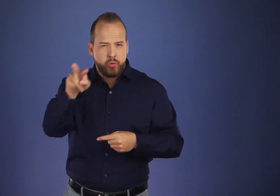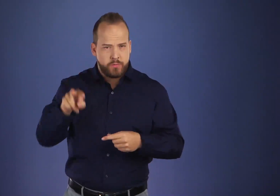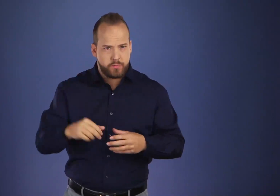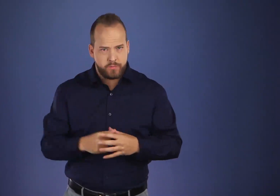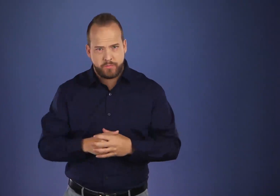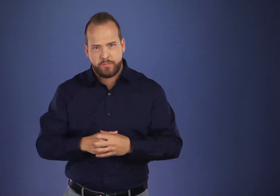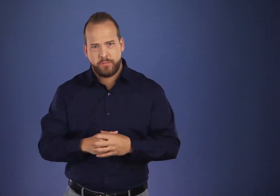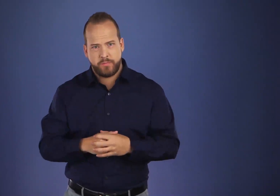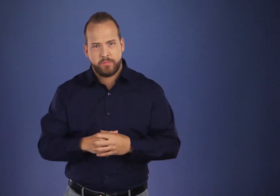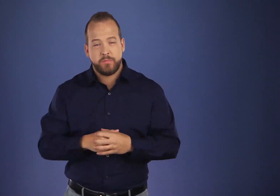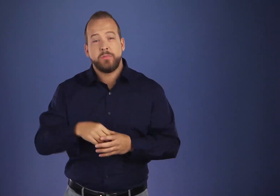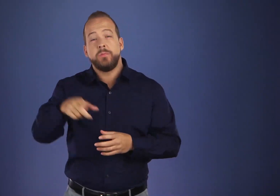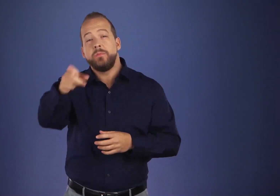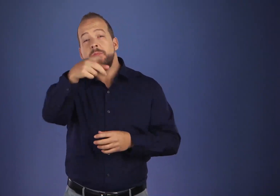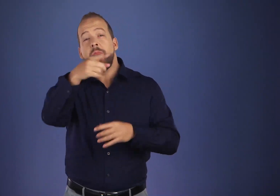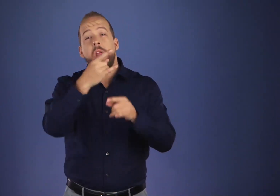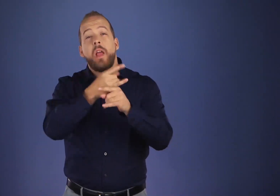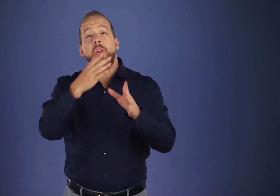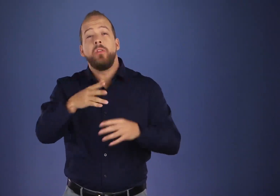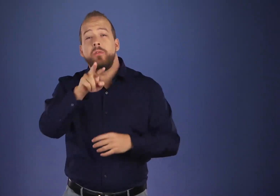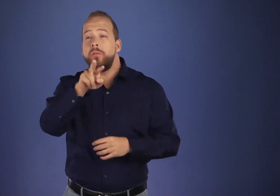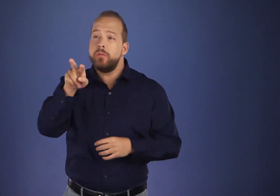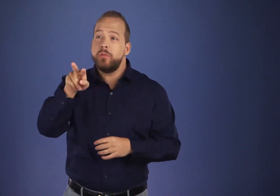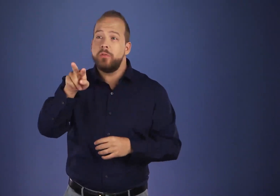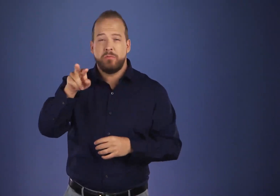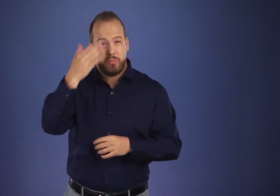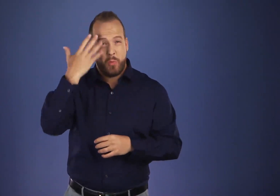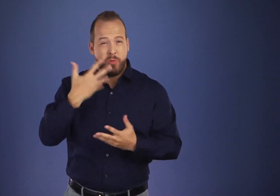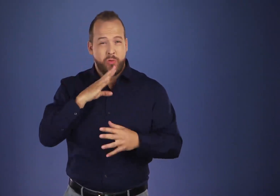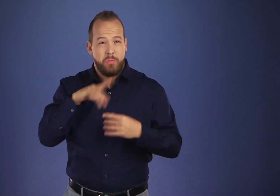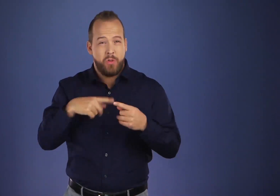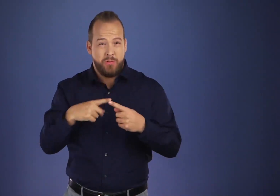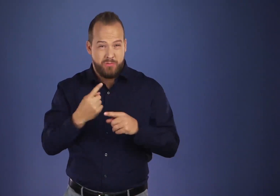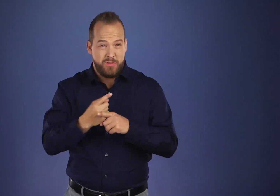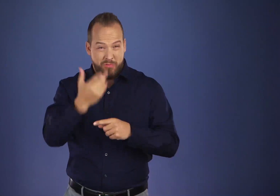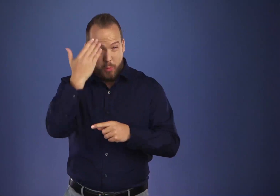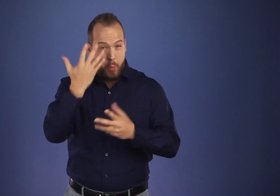One good look in the mirror ought to be answer enough for any alcoholic.